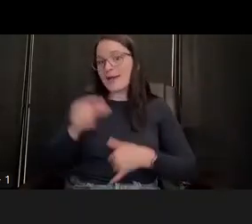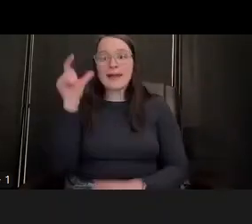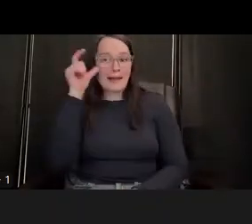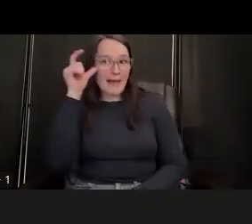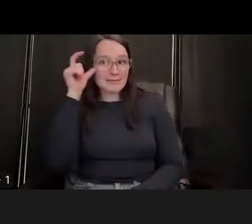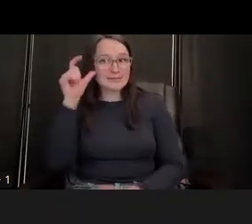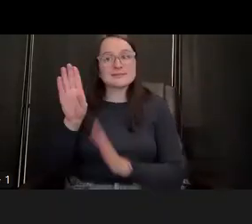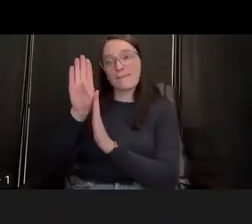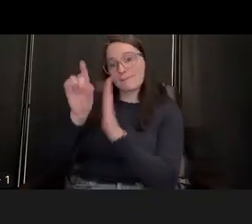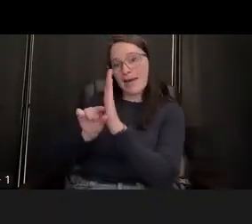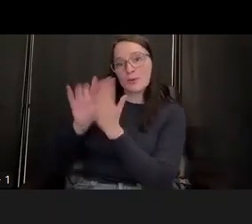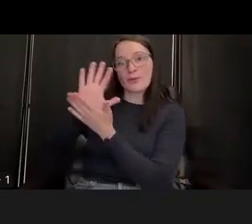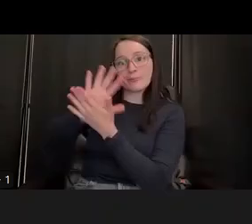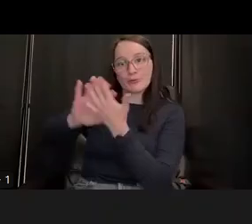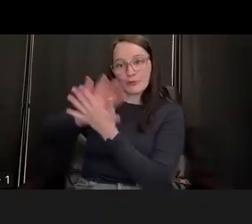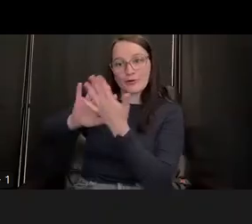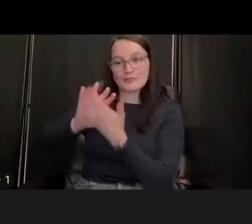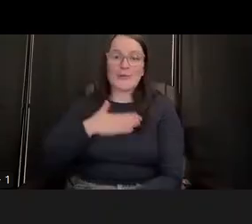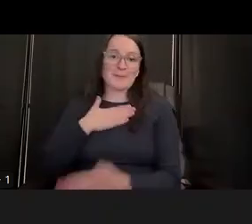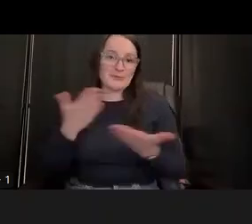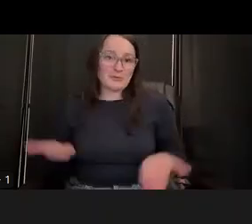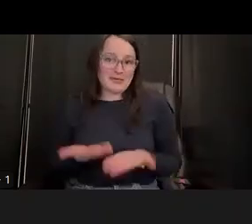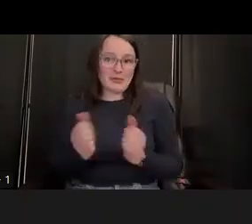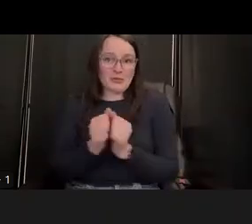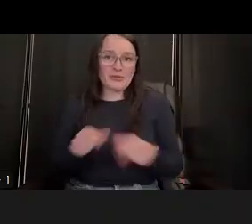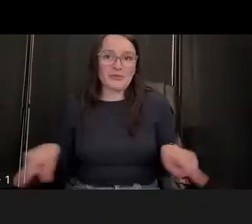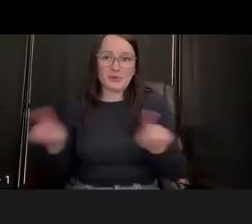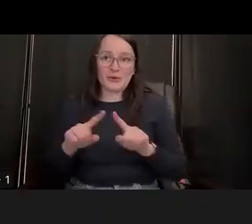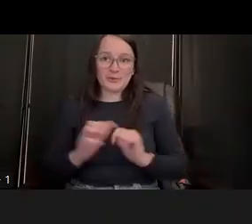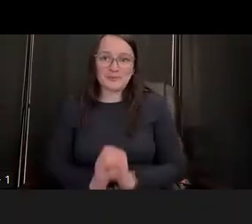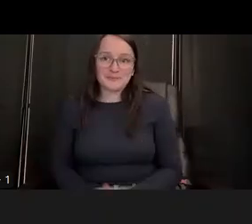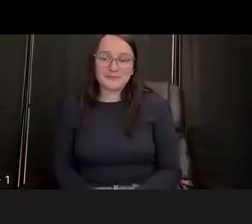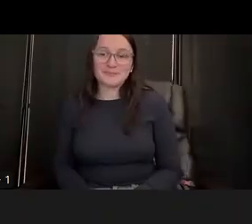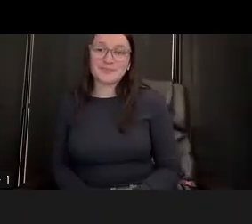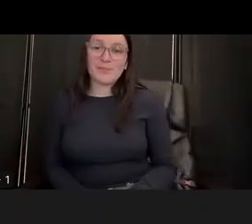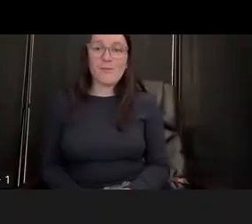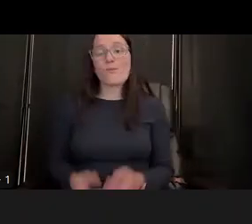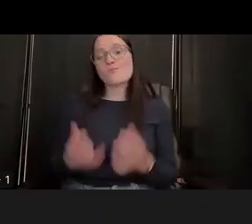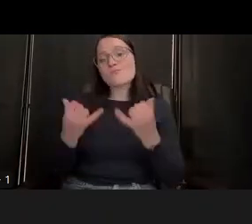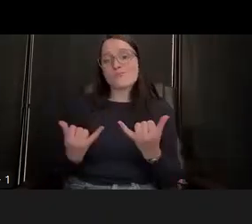So happy to be here with all of you. Um I get to talk now a little bit about what how did we take